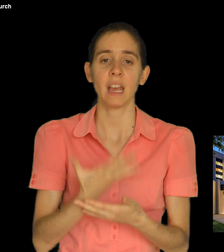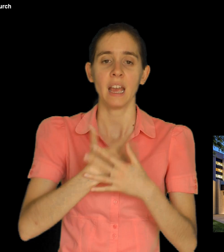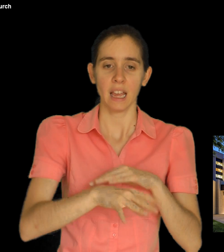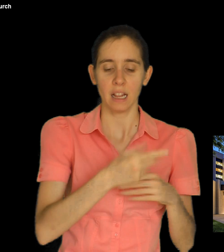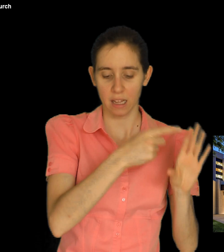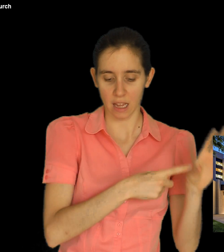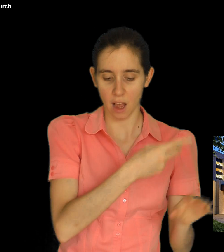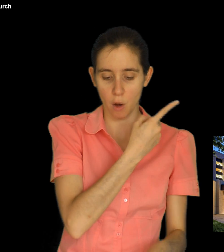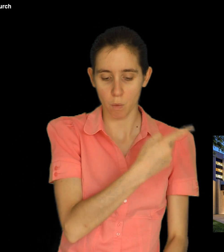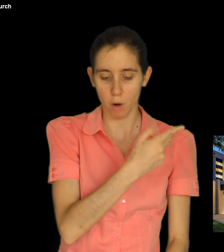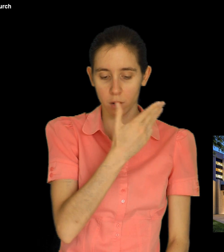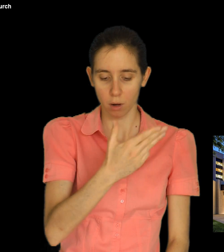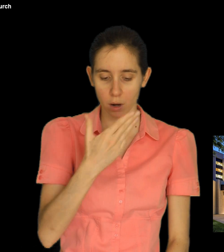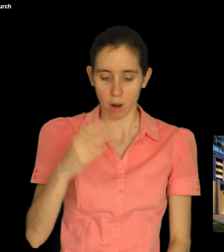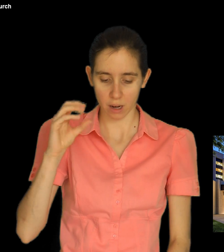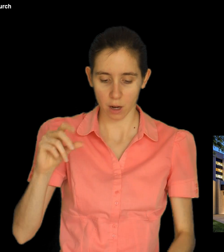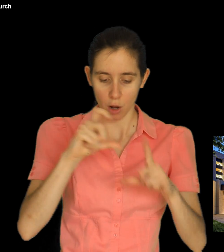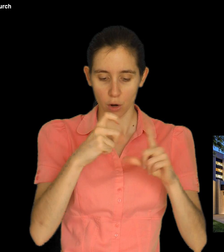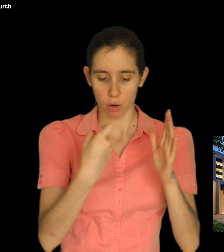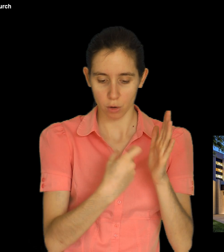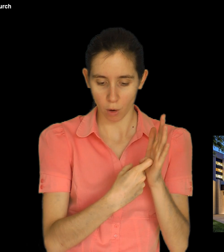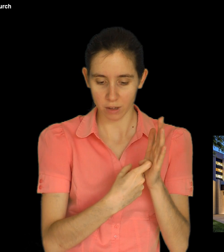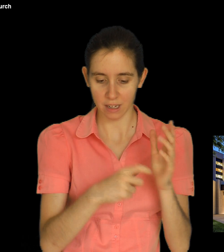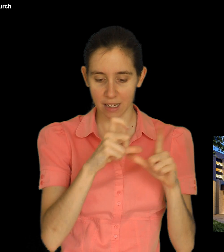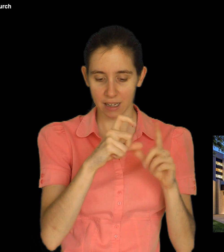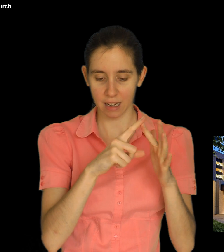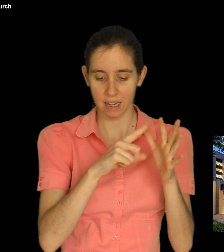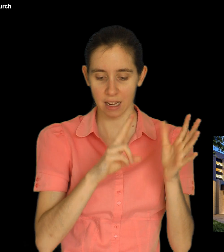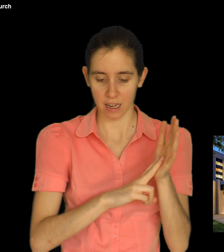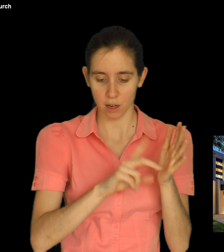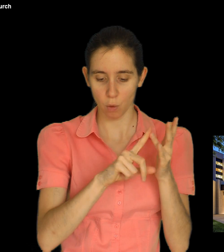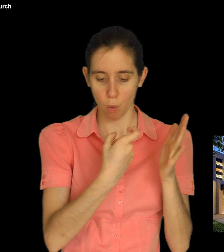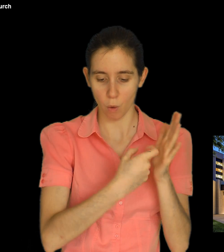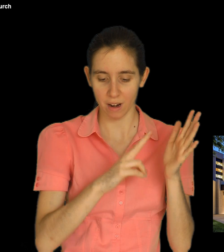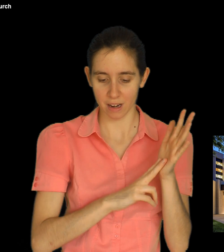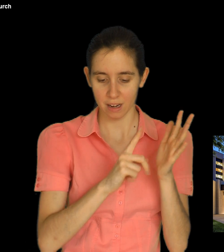Dr Dean Ornish and his colleagues showed that such a plant-rich diet could be